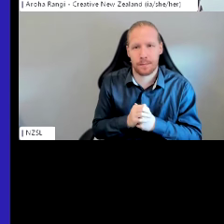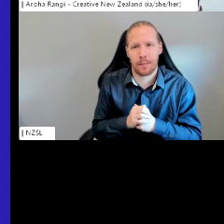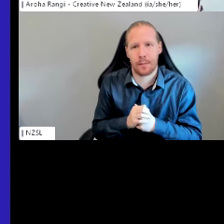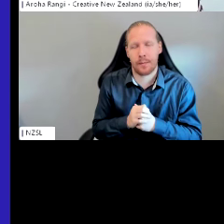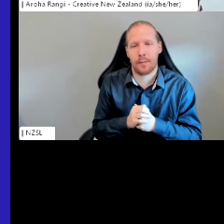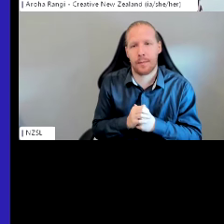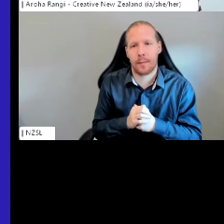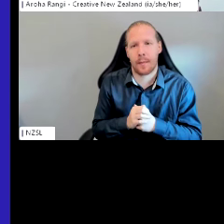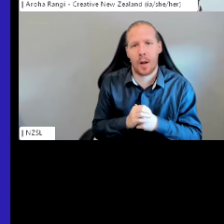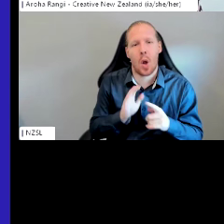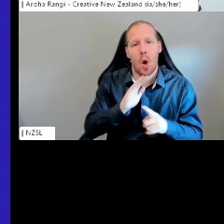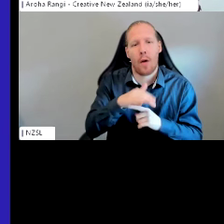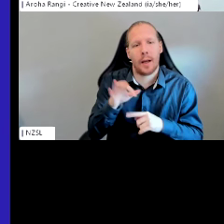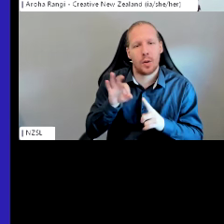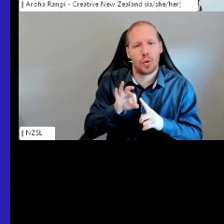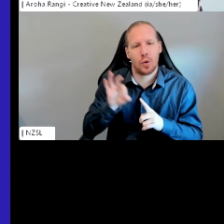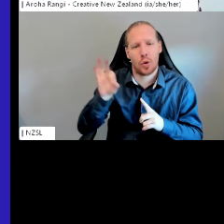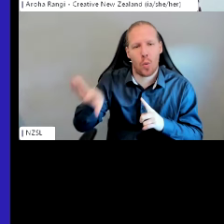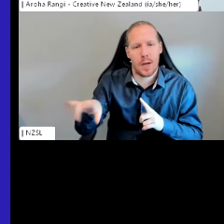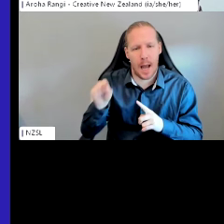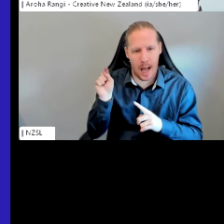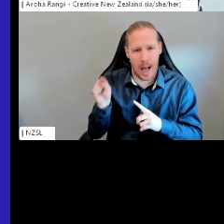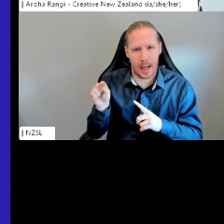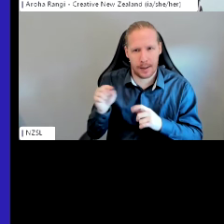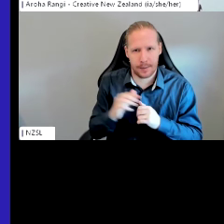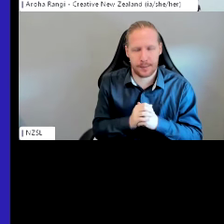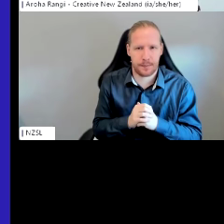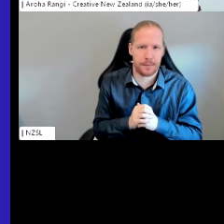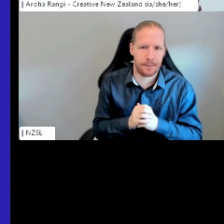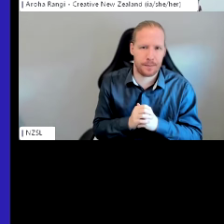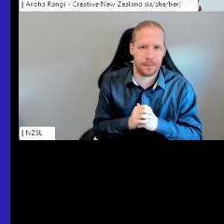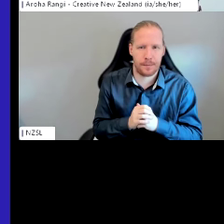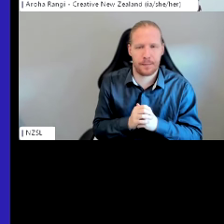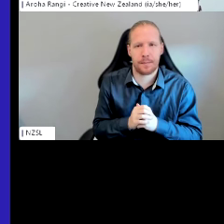conversion. So the question is in your experience Andrew is donor conversion primarily driven by